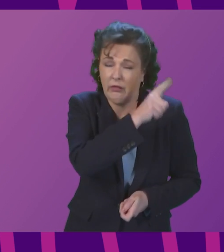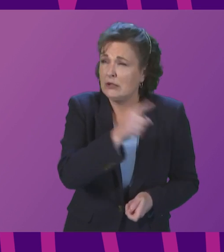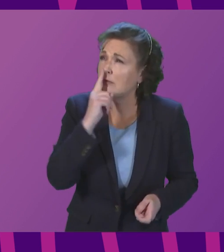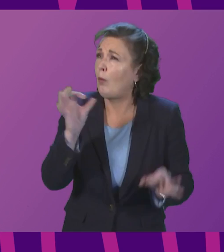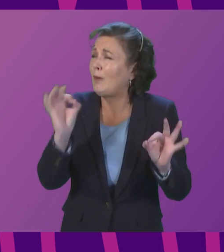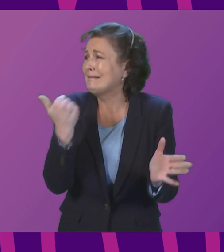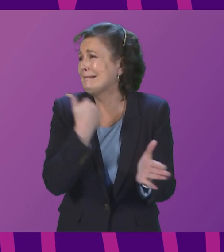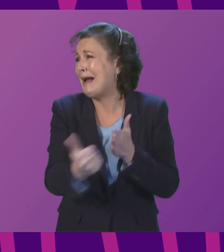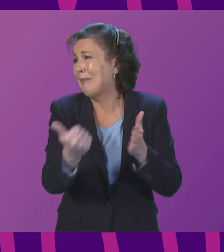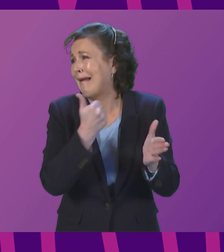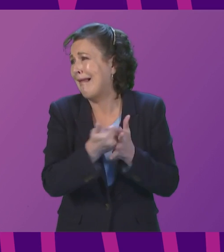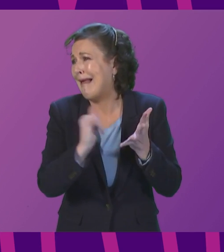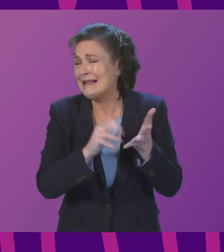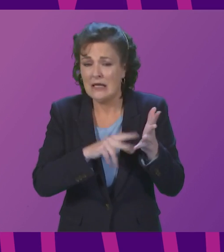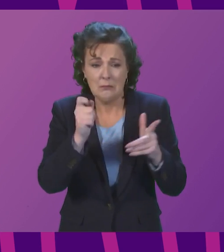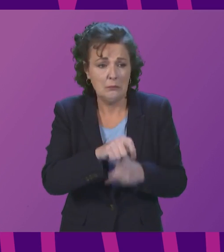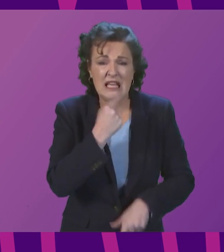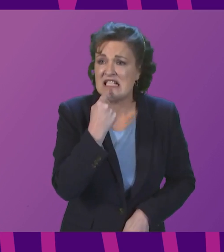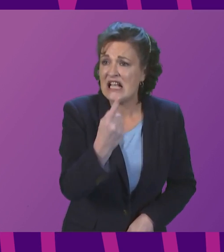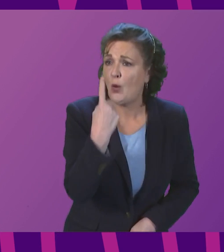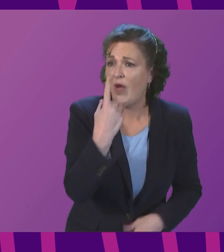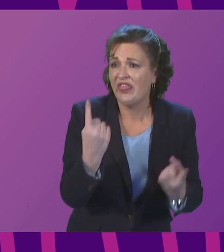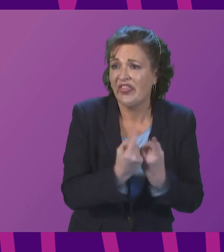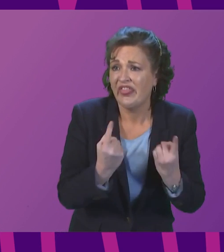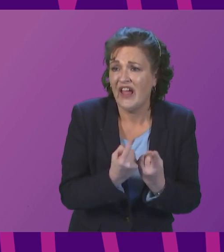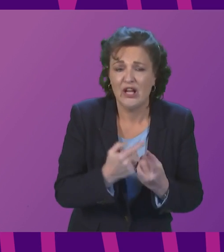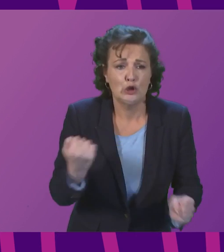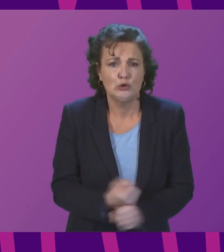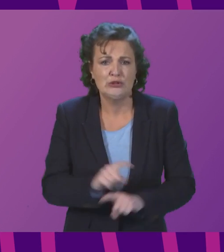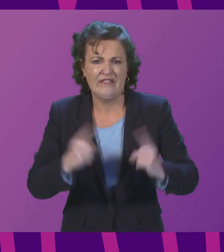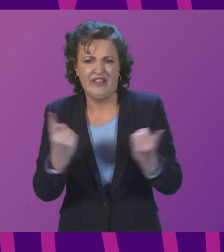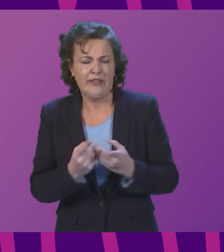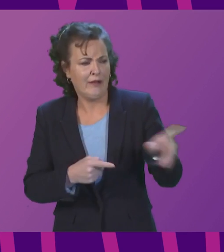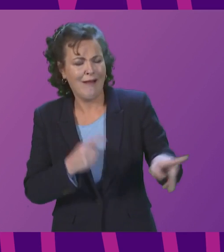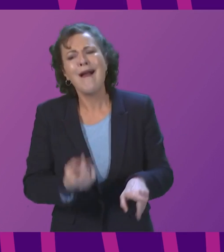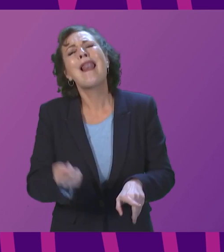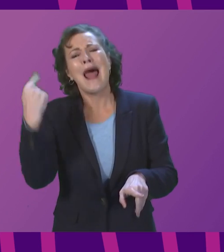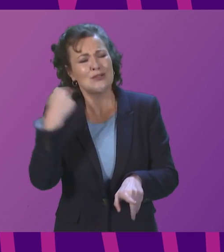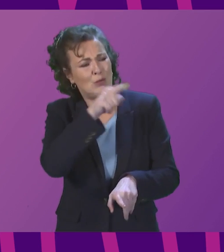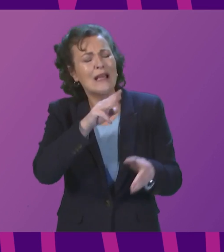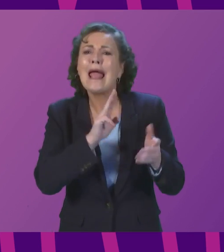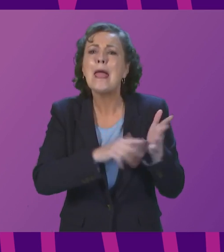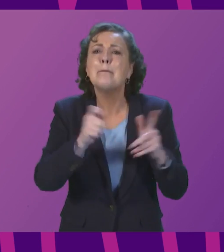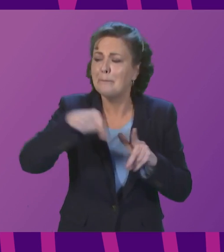The SNP MPs had a chance last week to vote for a windfall tax and failed to do so.